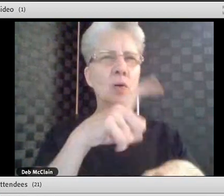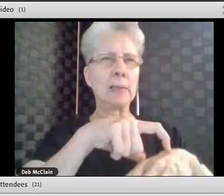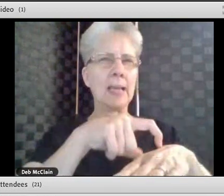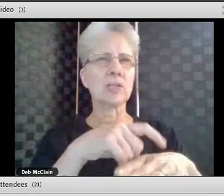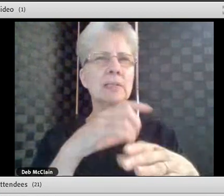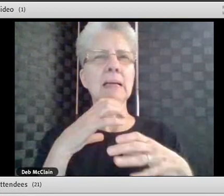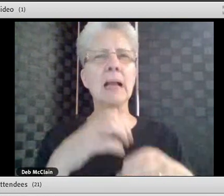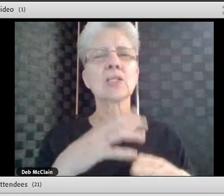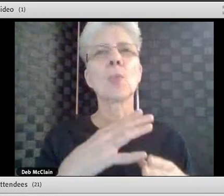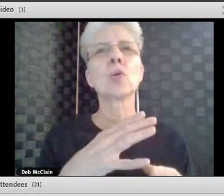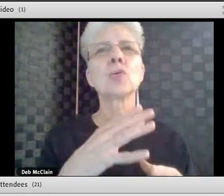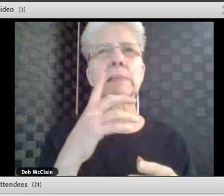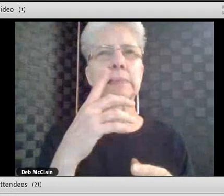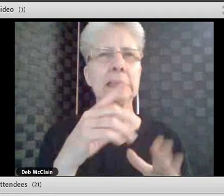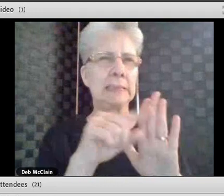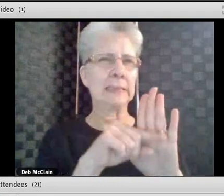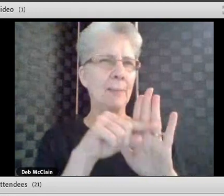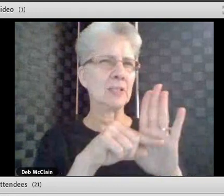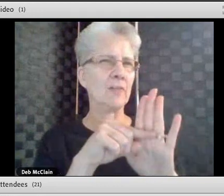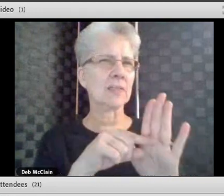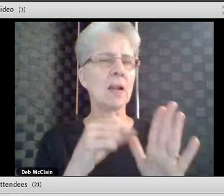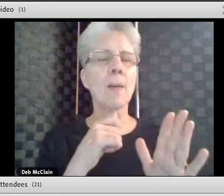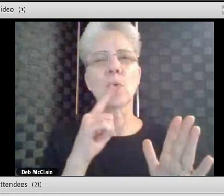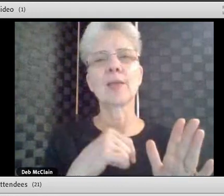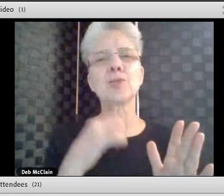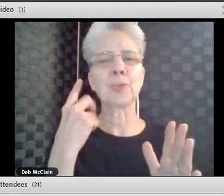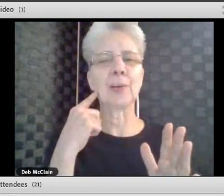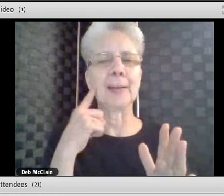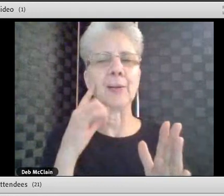is that on several occasions, customers voiced skepticism,